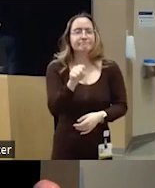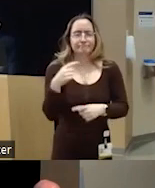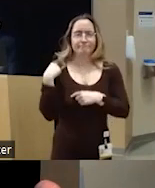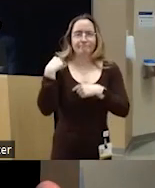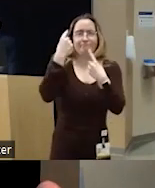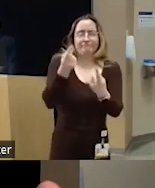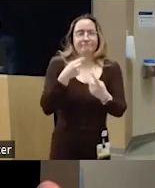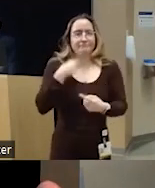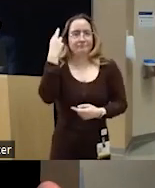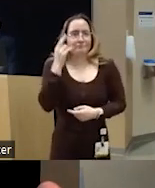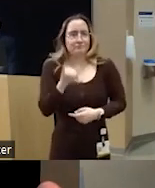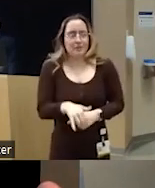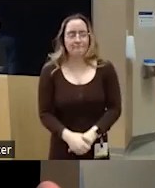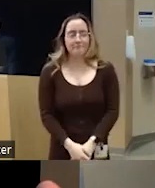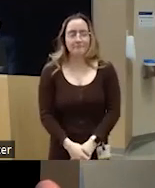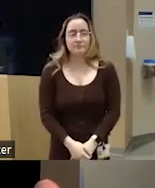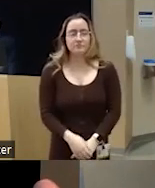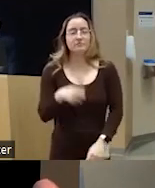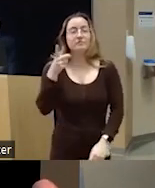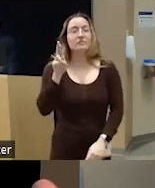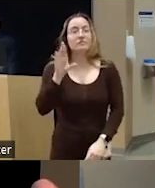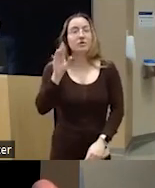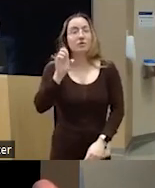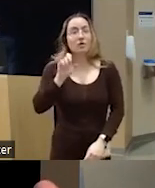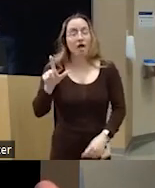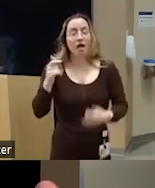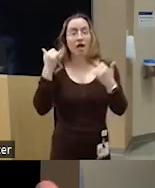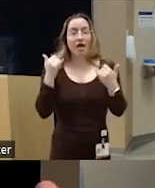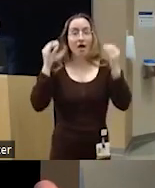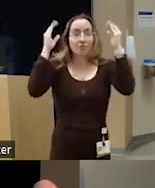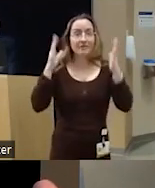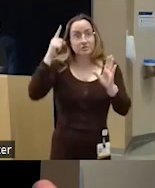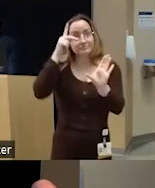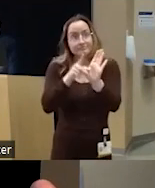Dr. Corral is currently a professor of Psychiatry at the Zucker school